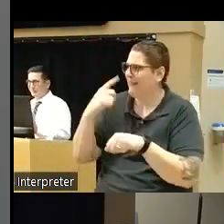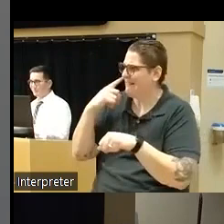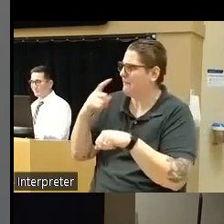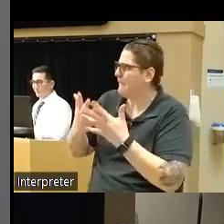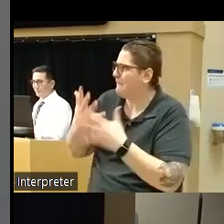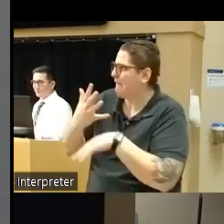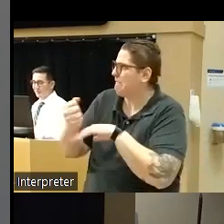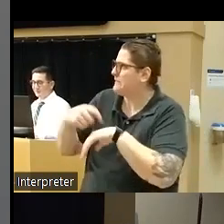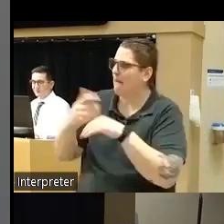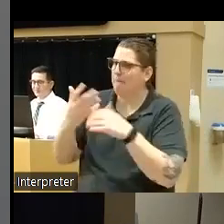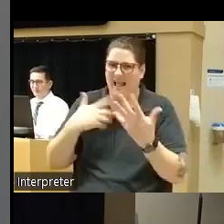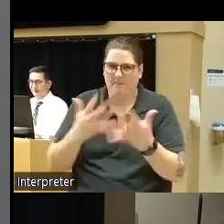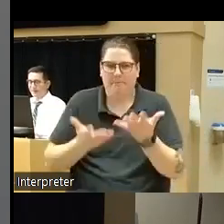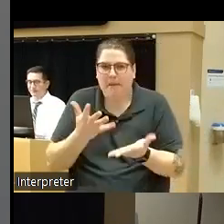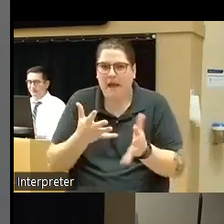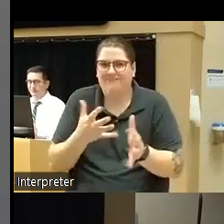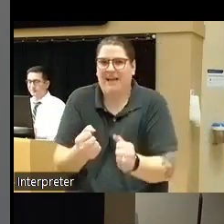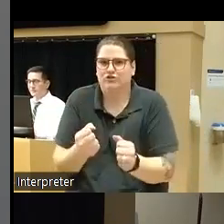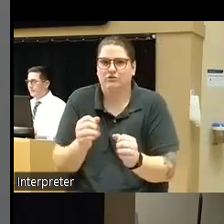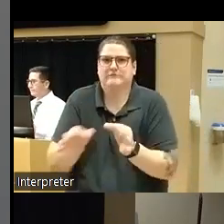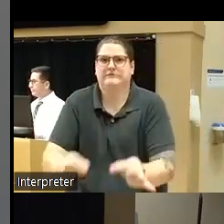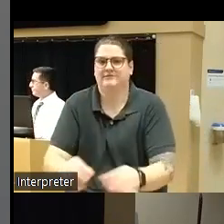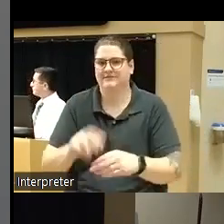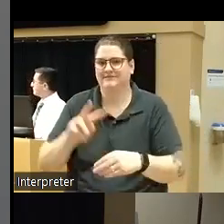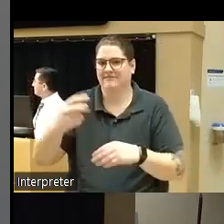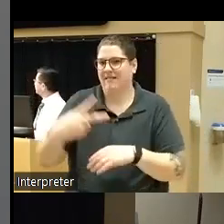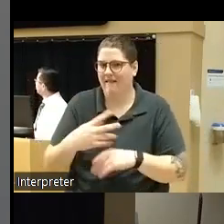we might go through a little bit faster with the second half so this is treatment personalization